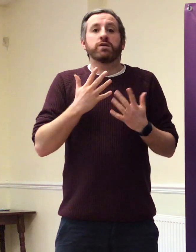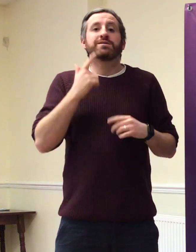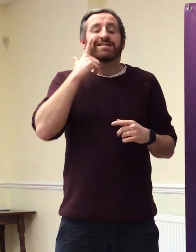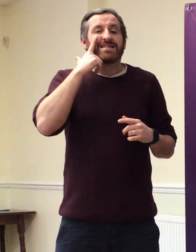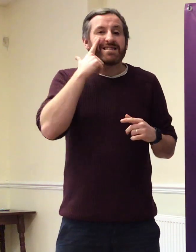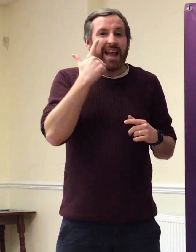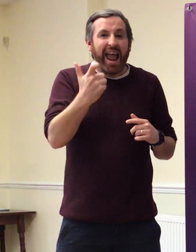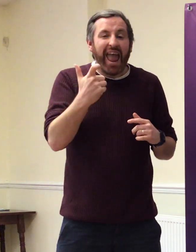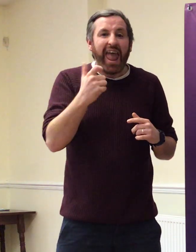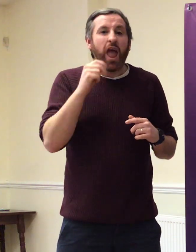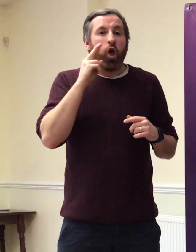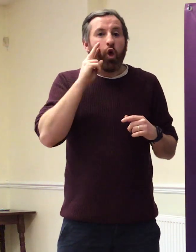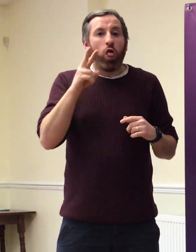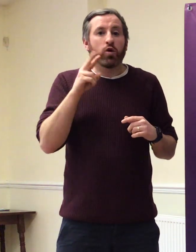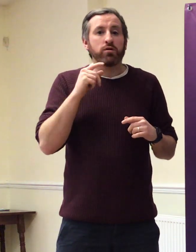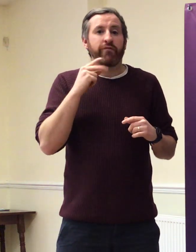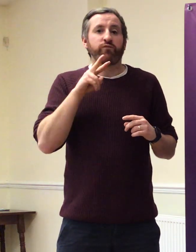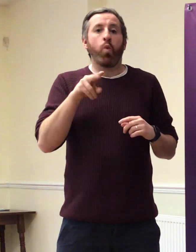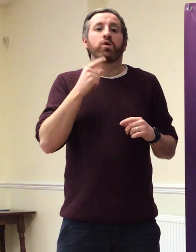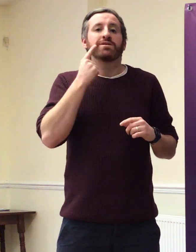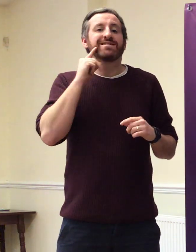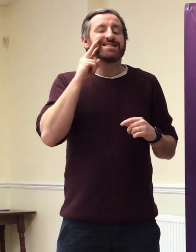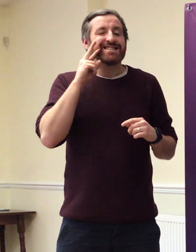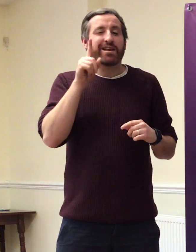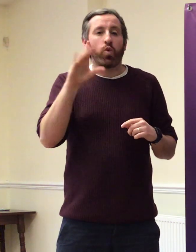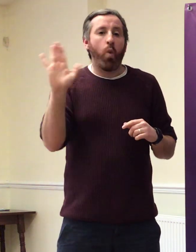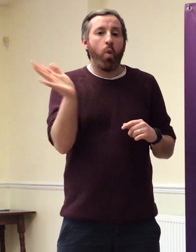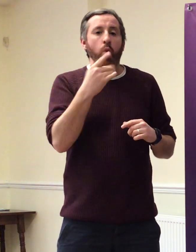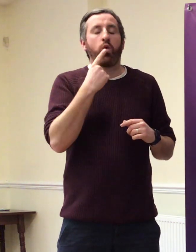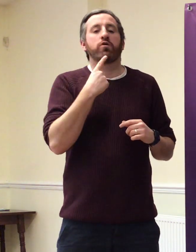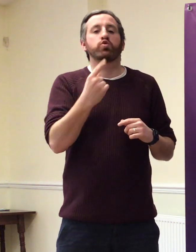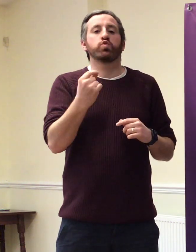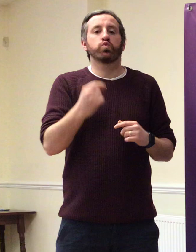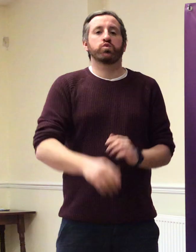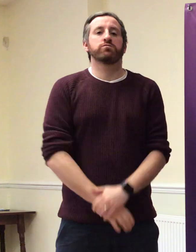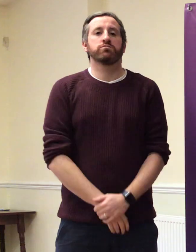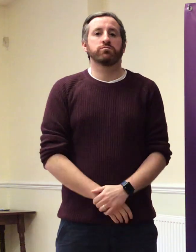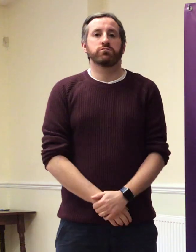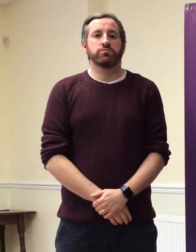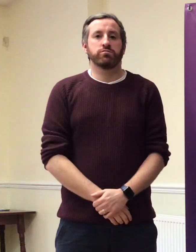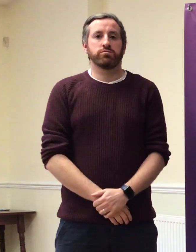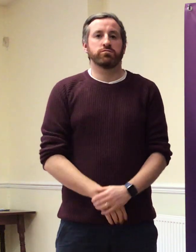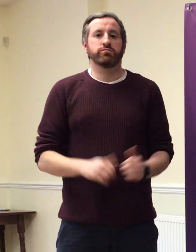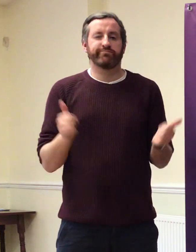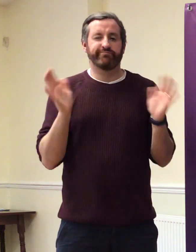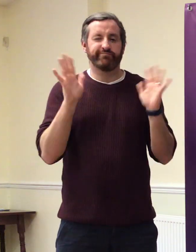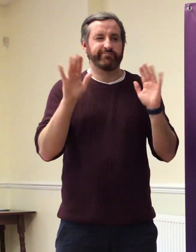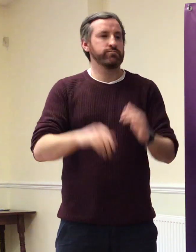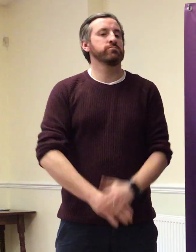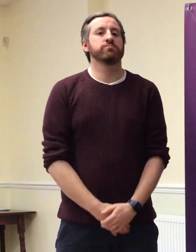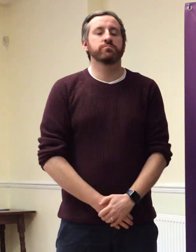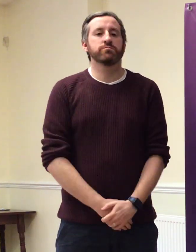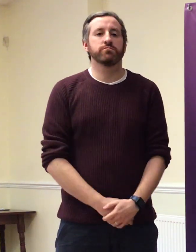Take care and I look forward to seeing you all soon. Goodbye.